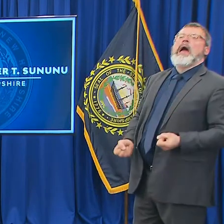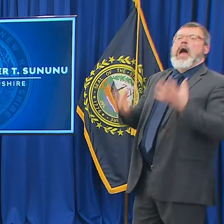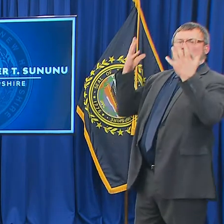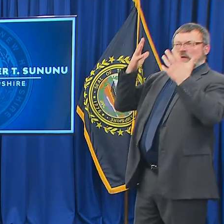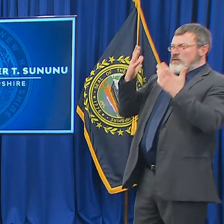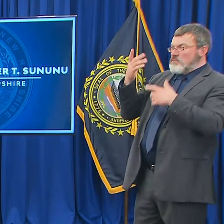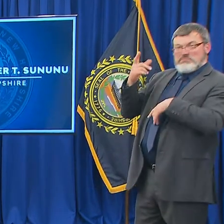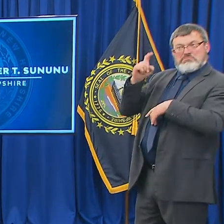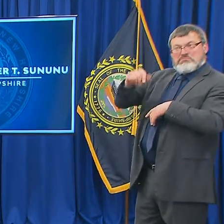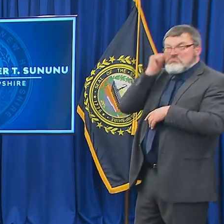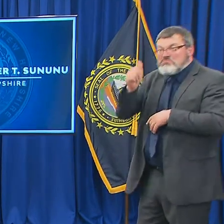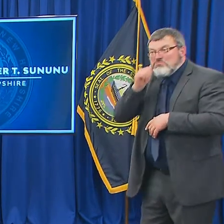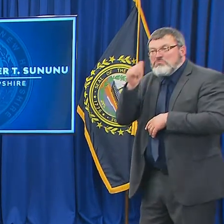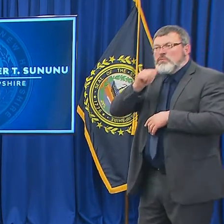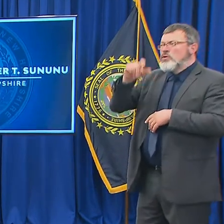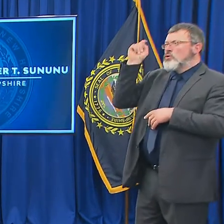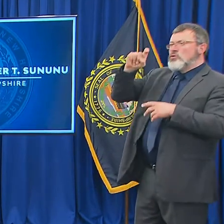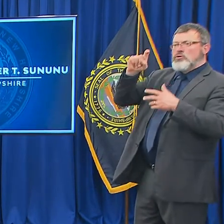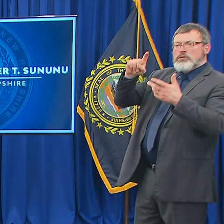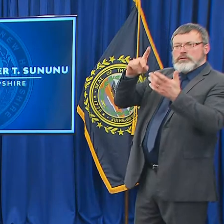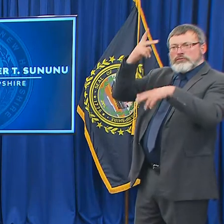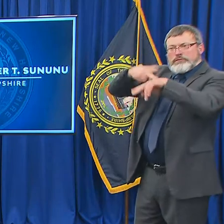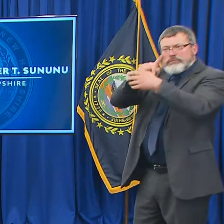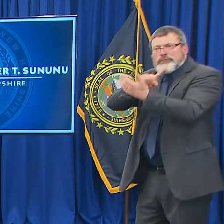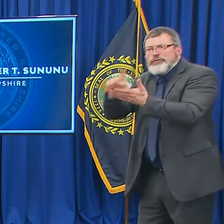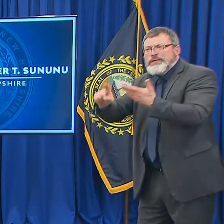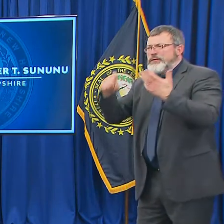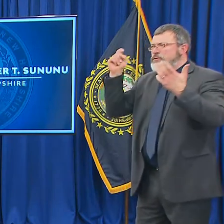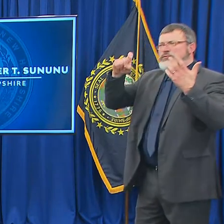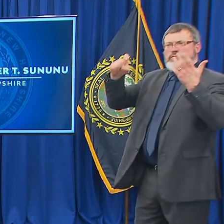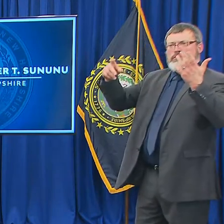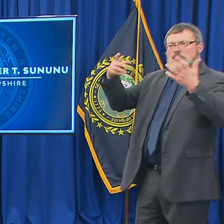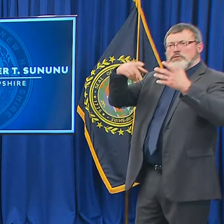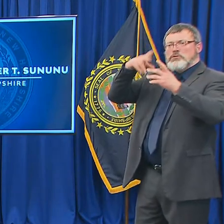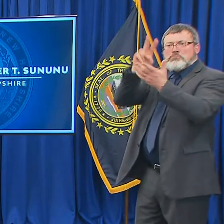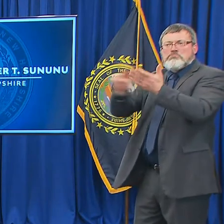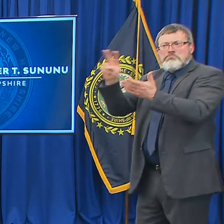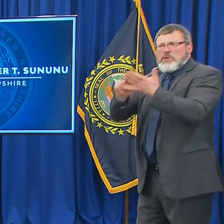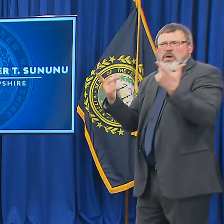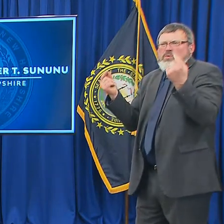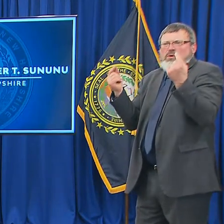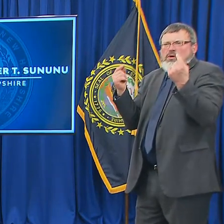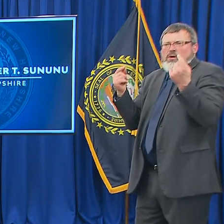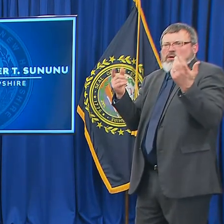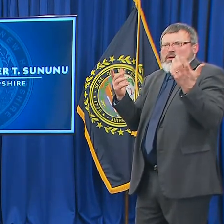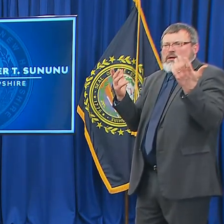to be maximally protective of their family and loved ones they can look to implement different testing